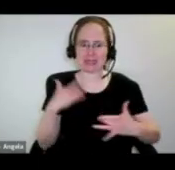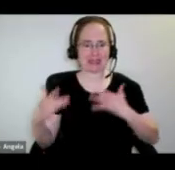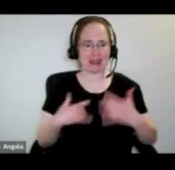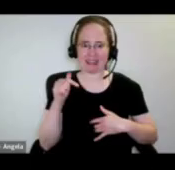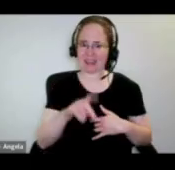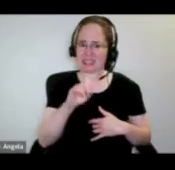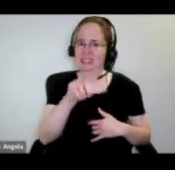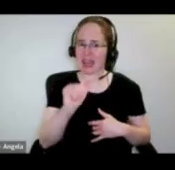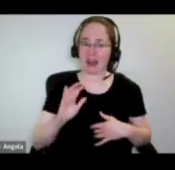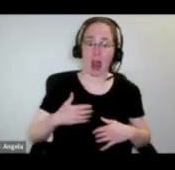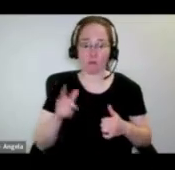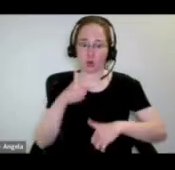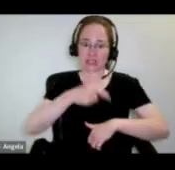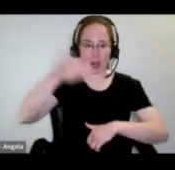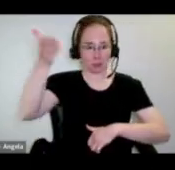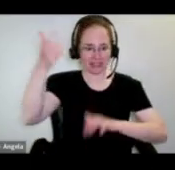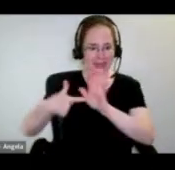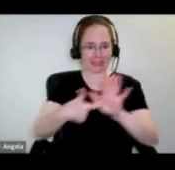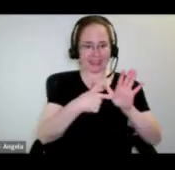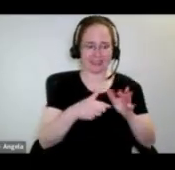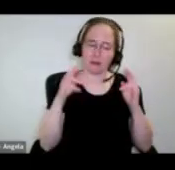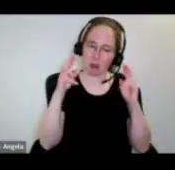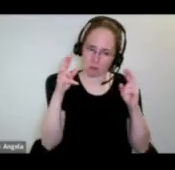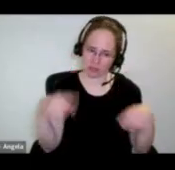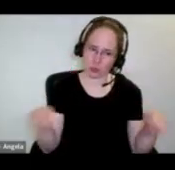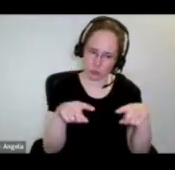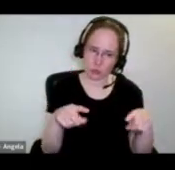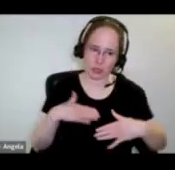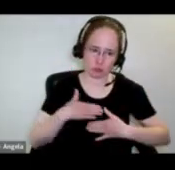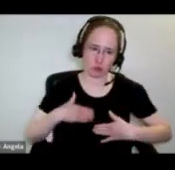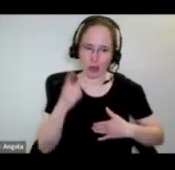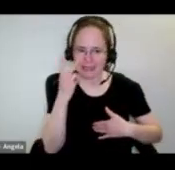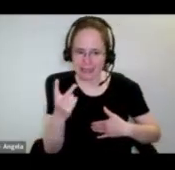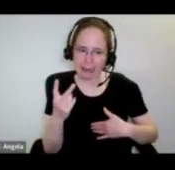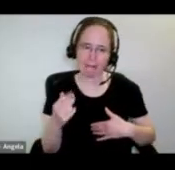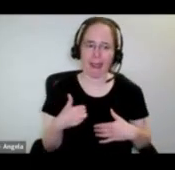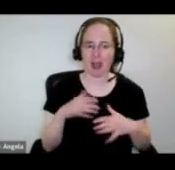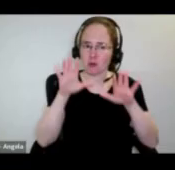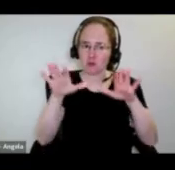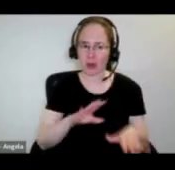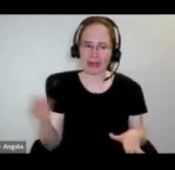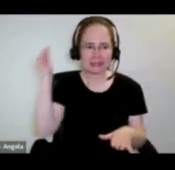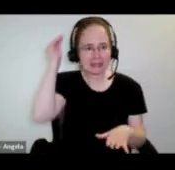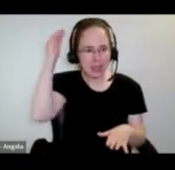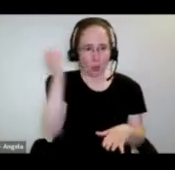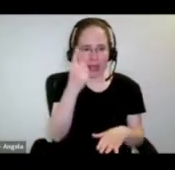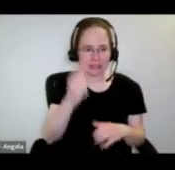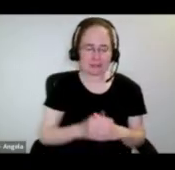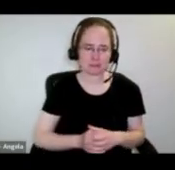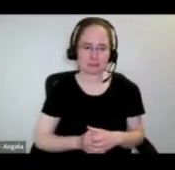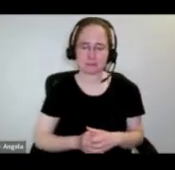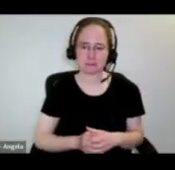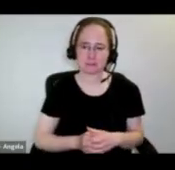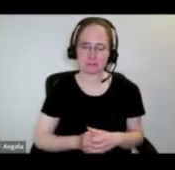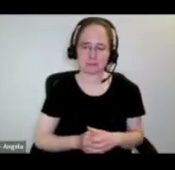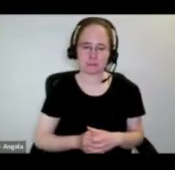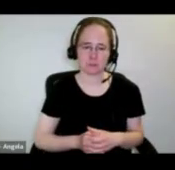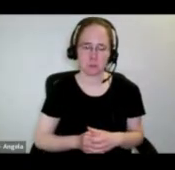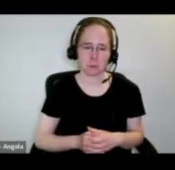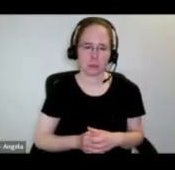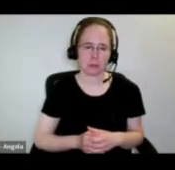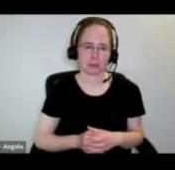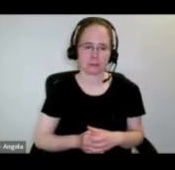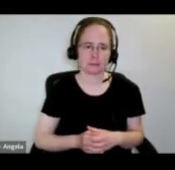Lindsay: Thanks, Rosa. This is Lindsay. And what's really exciting about this data is it's our first time presenting it, so… so we hope you, enjoy this and have some great takeaways.